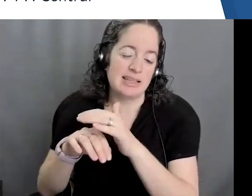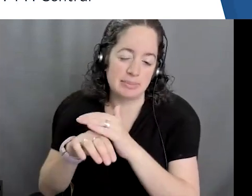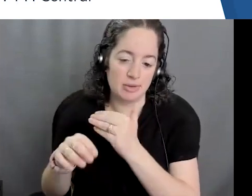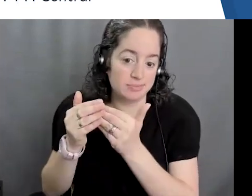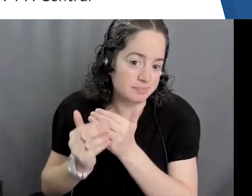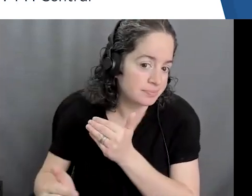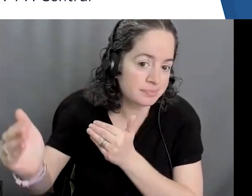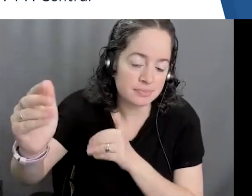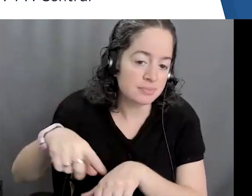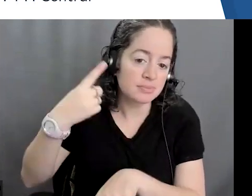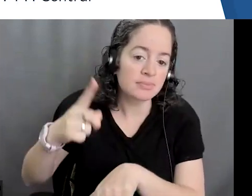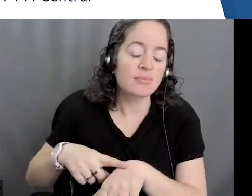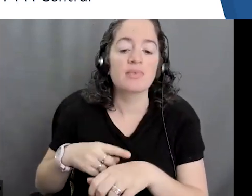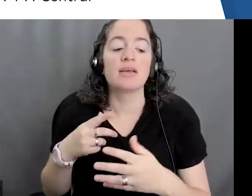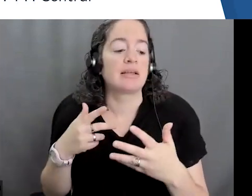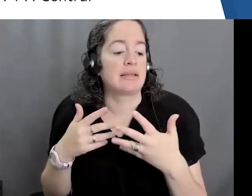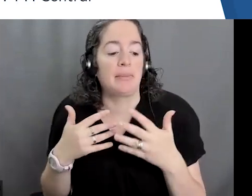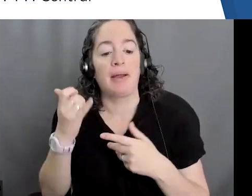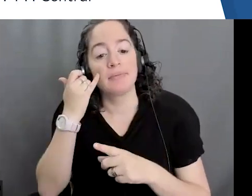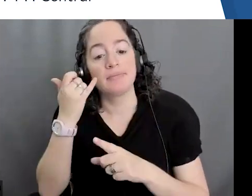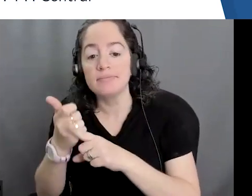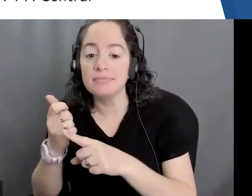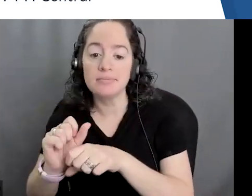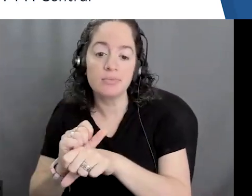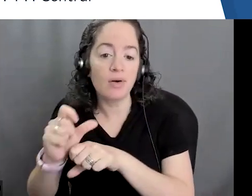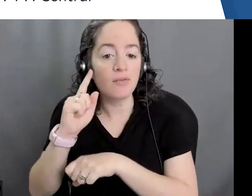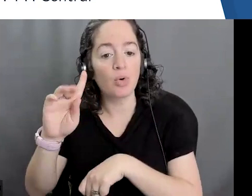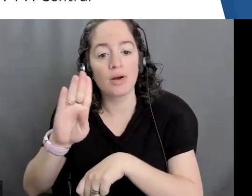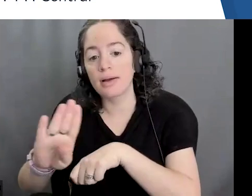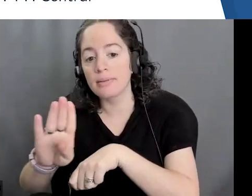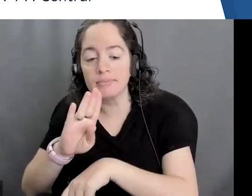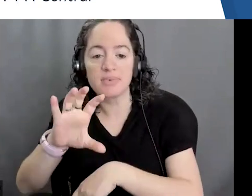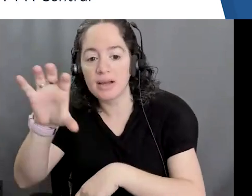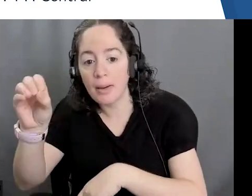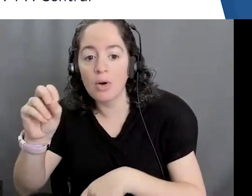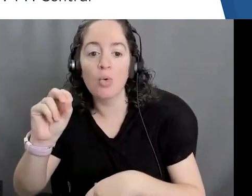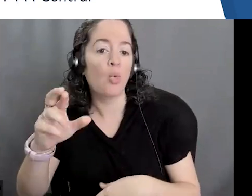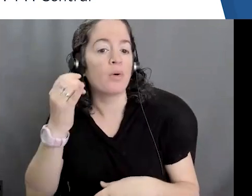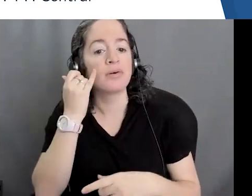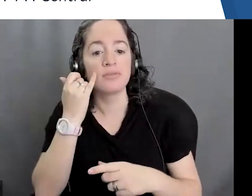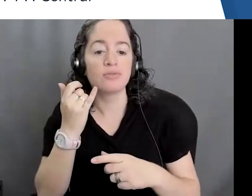whether you are a commercial plug-in developer or someone who builds plug-ins for your customer websites,